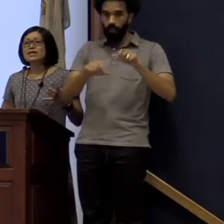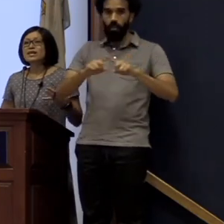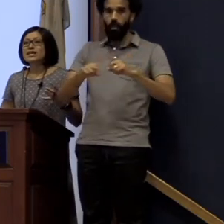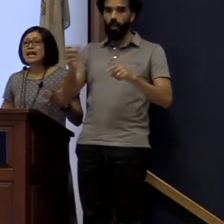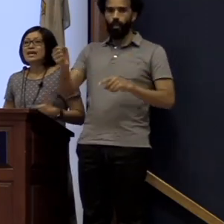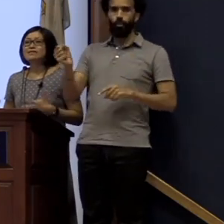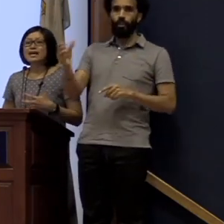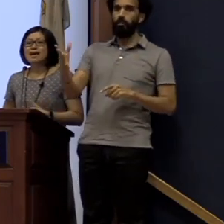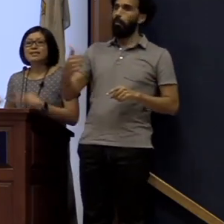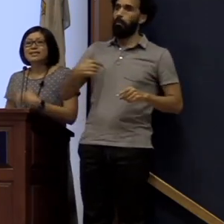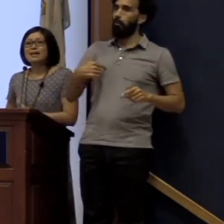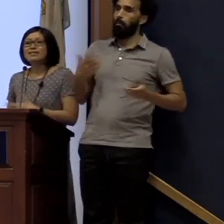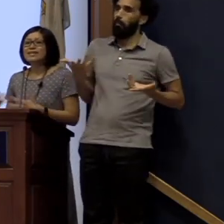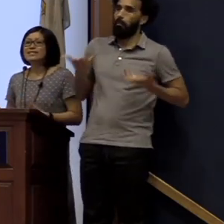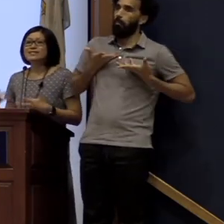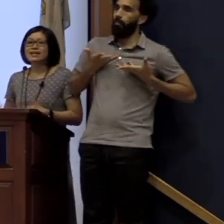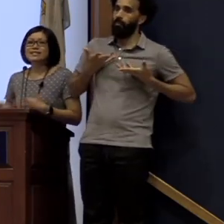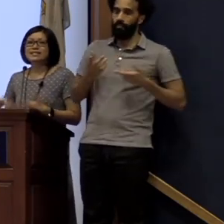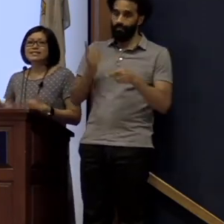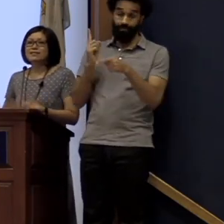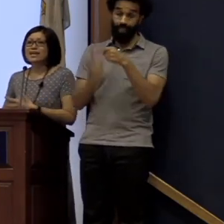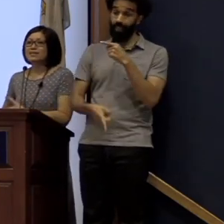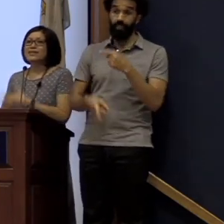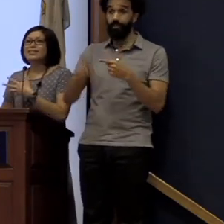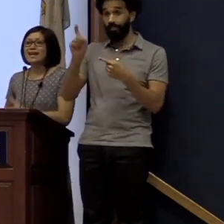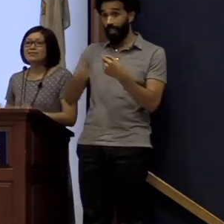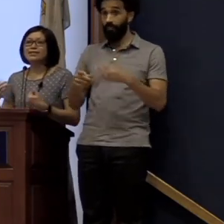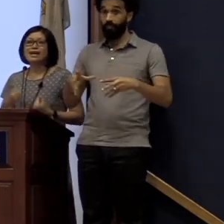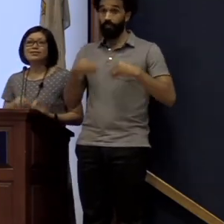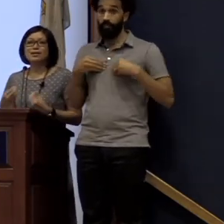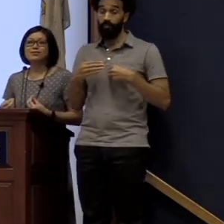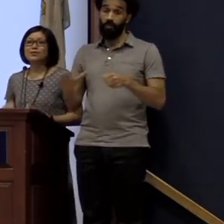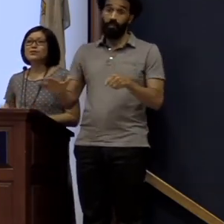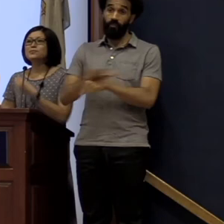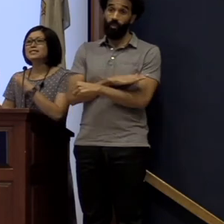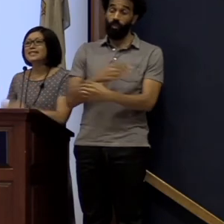Lives are happening now kids science, six seven eighth grade. Now, they had to jump through the hoops now